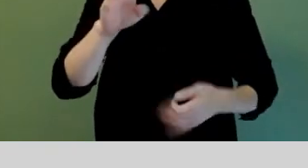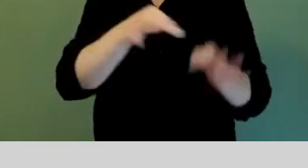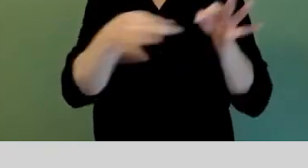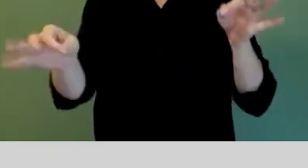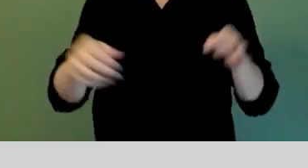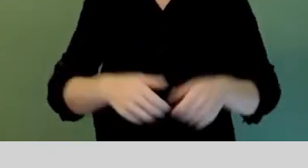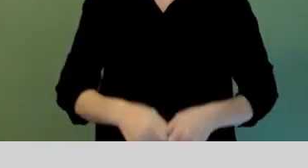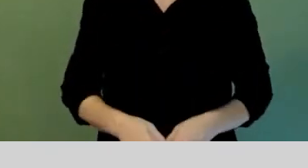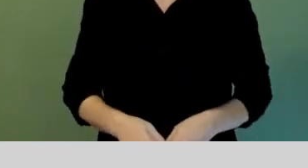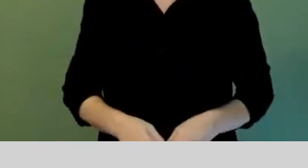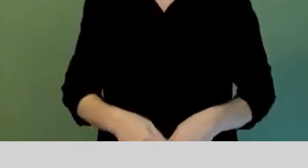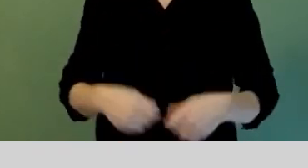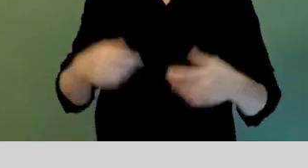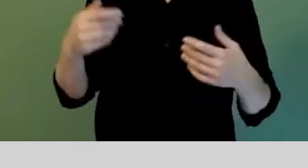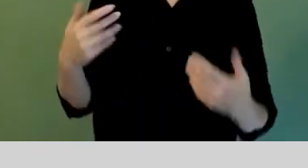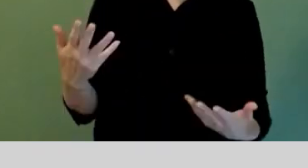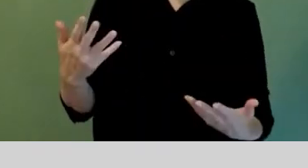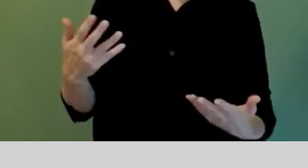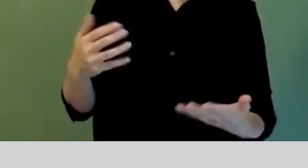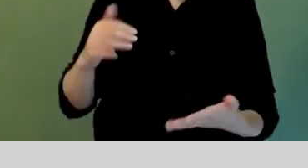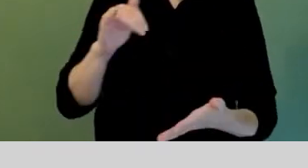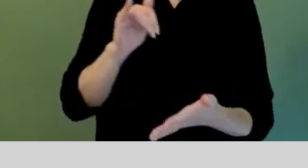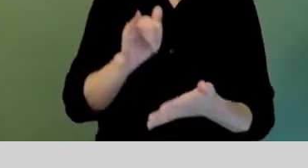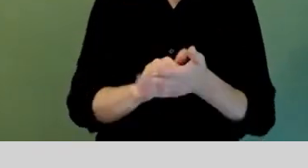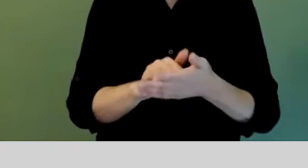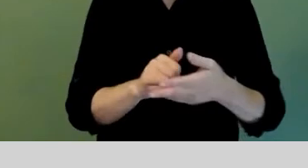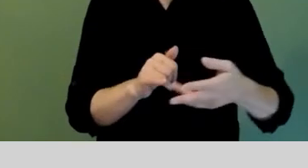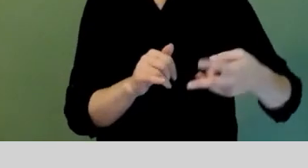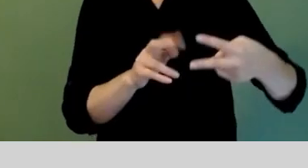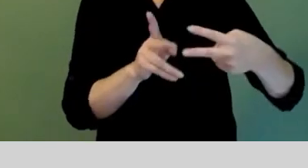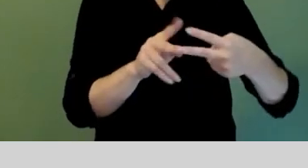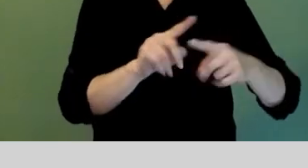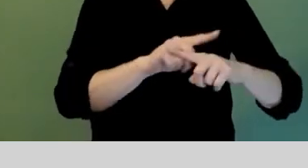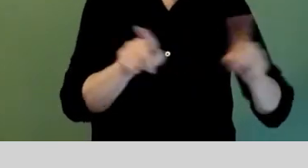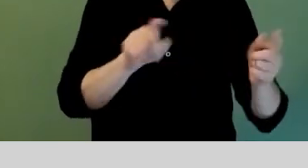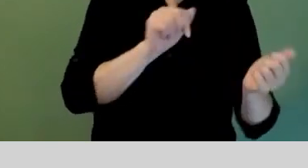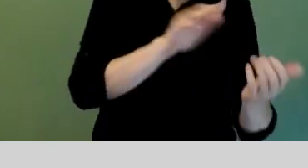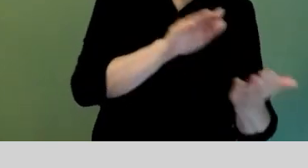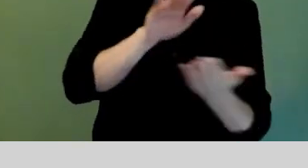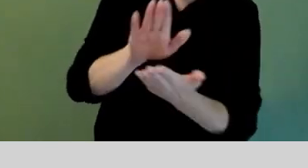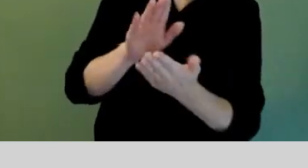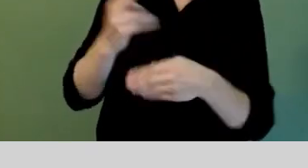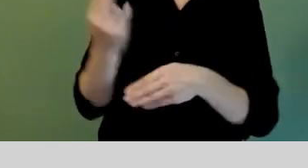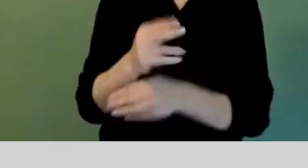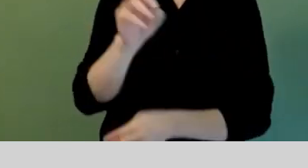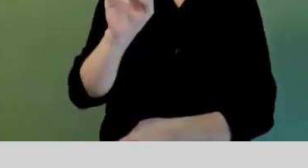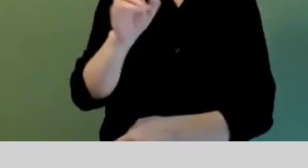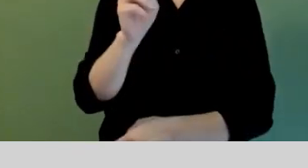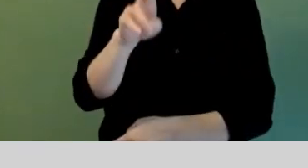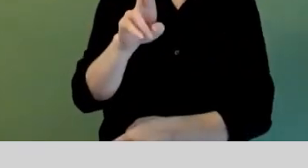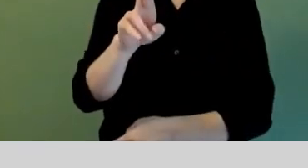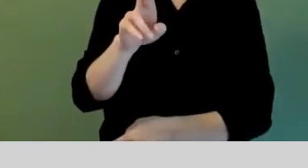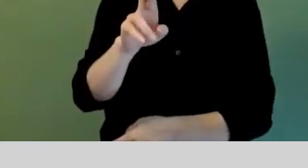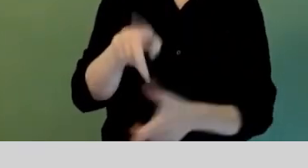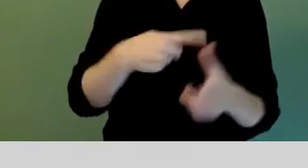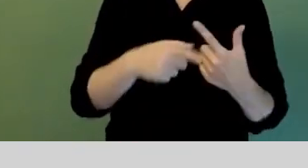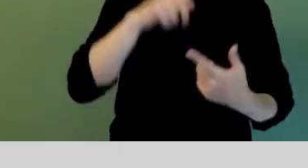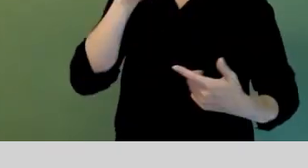So that's a couple of patterns where you can use decorators to avoid define, consume, throw away, an anti-pattern.